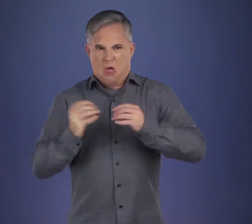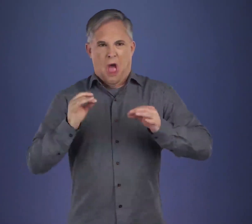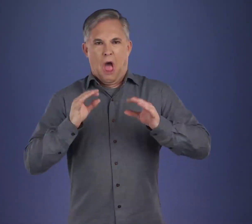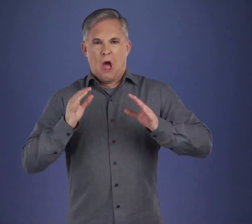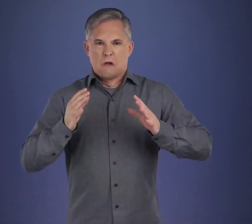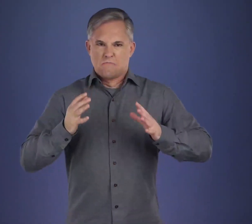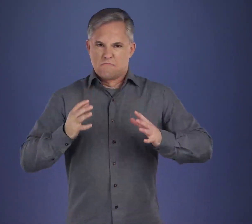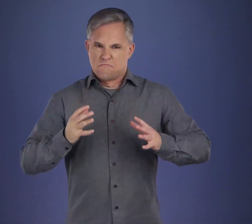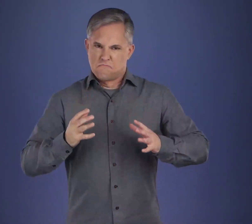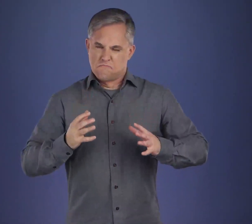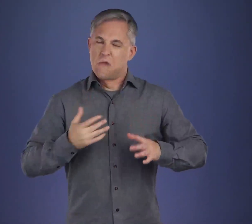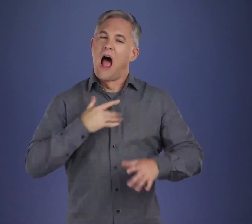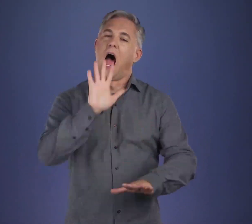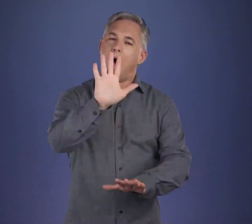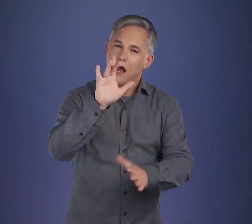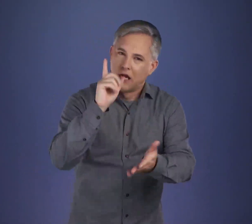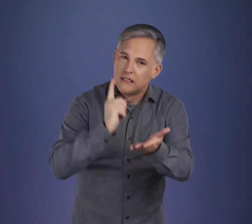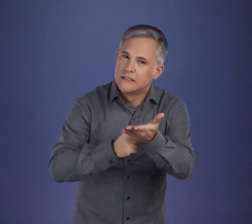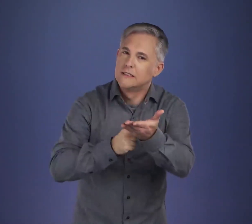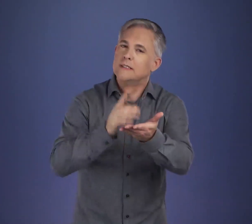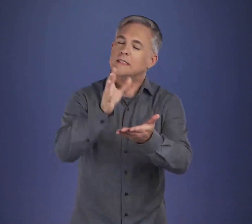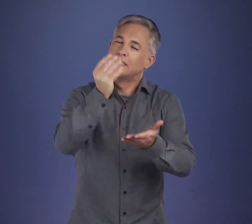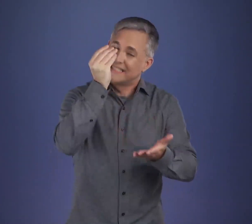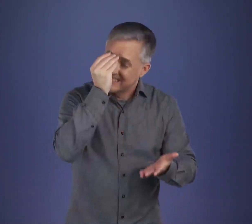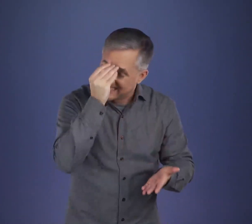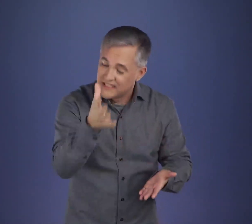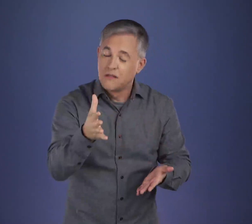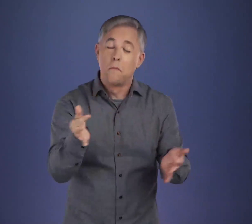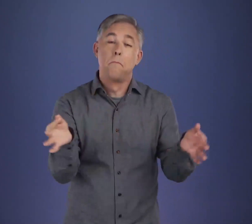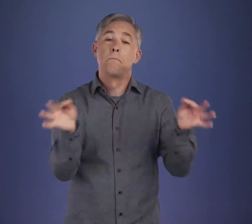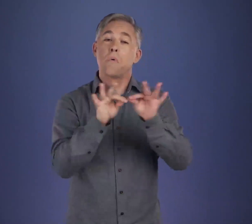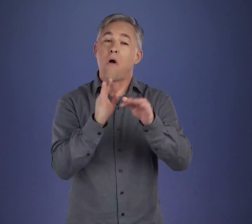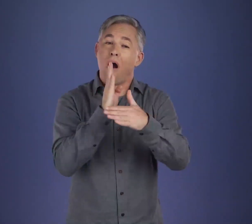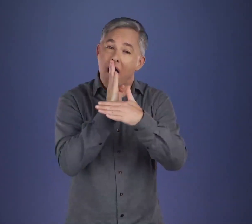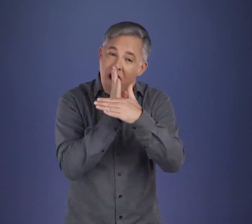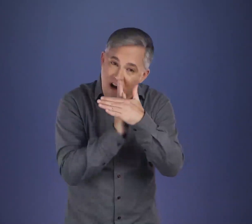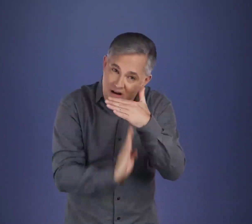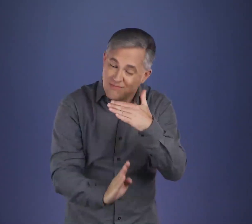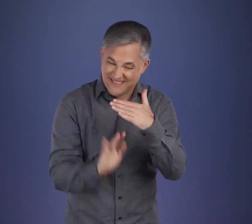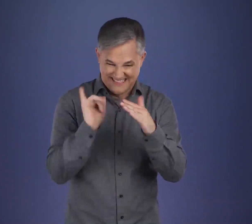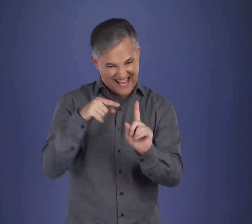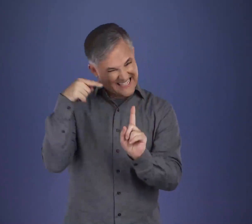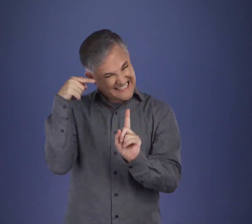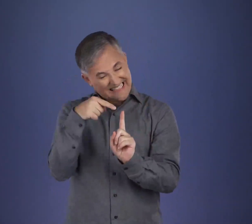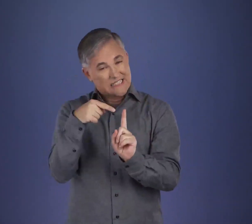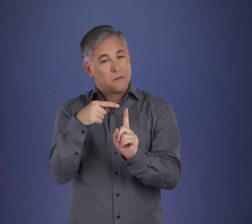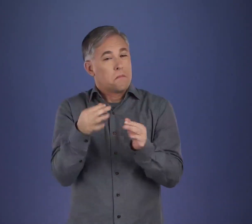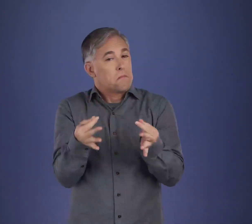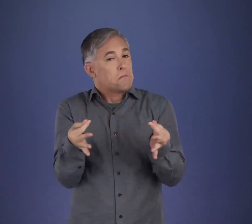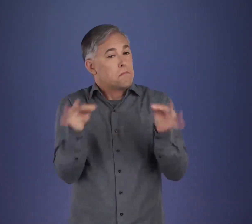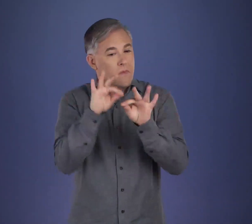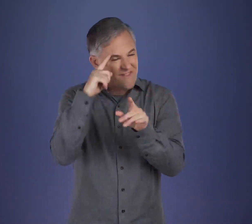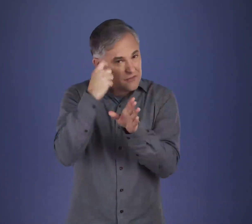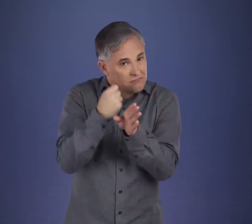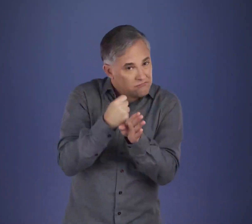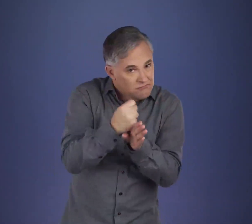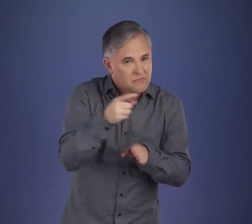who thinks he can run the whole show.’ This really rocked him. But as he calmed down,